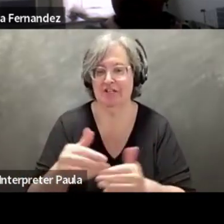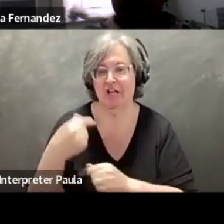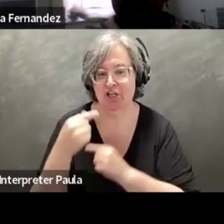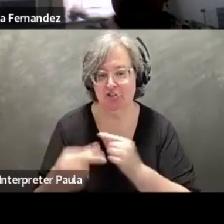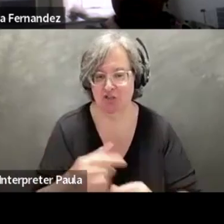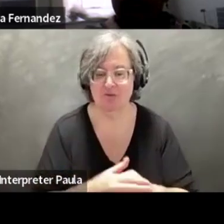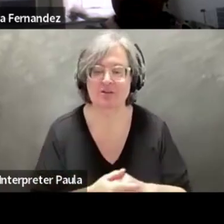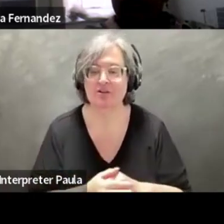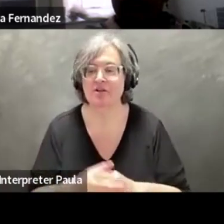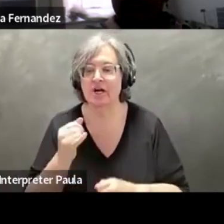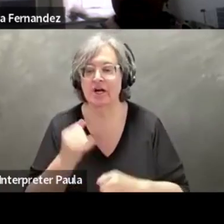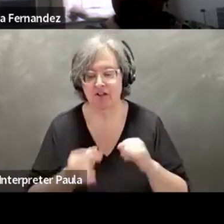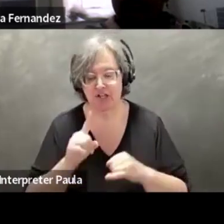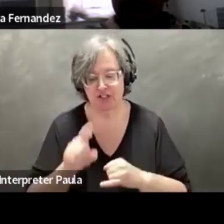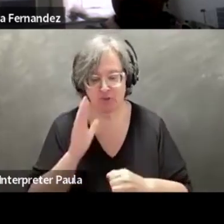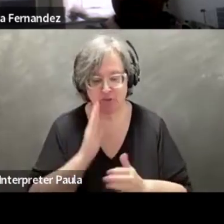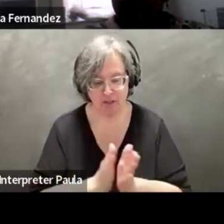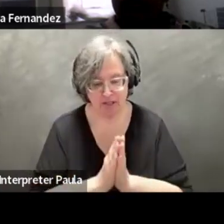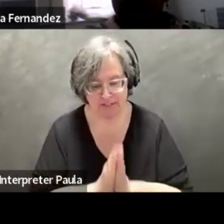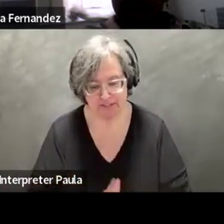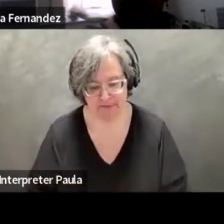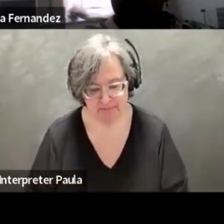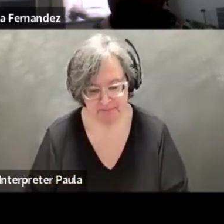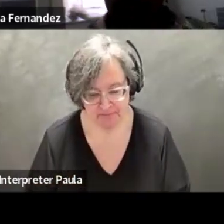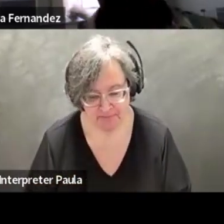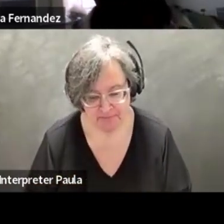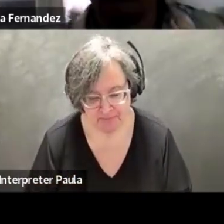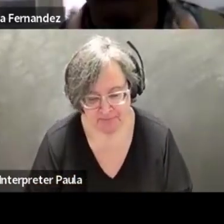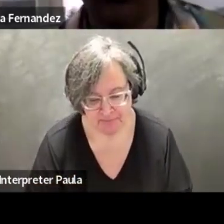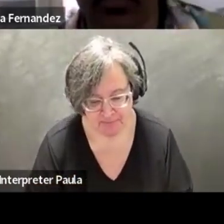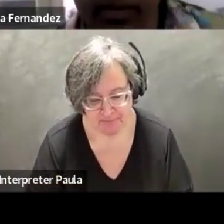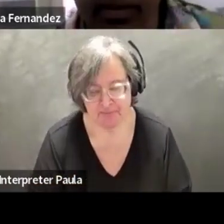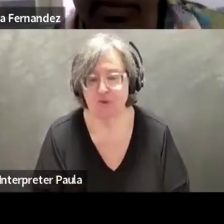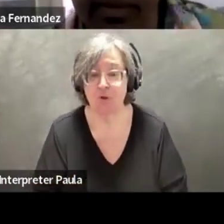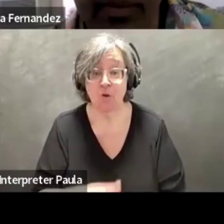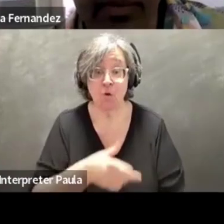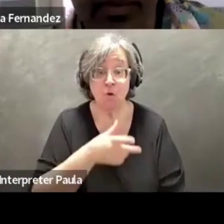the last question that I'm going to ask is, Who or What helped